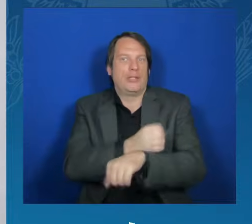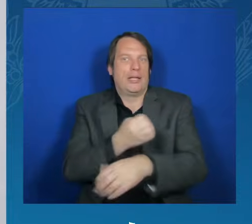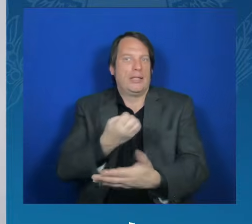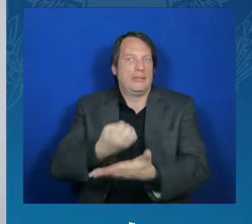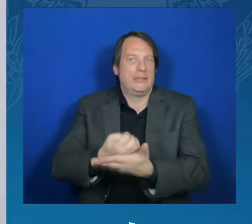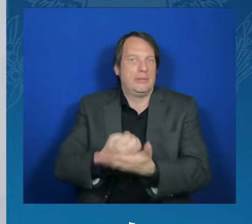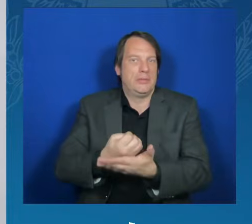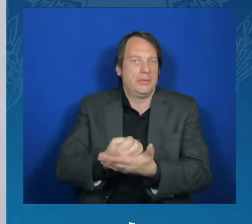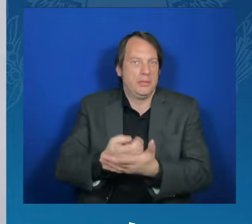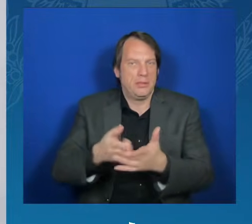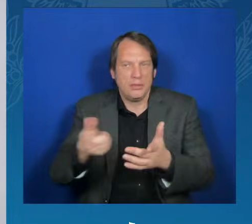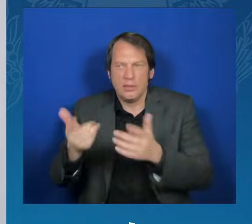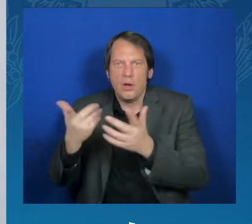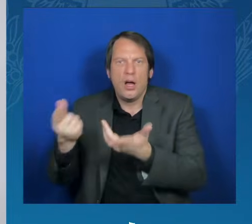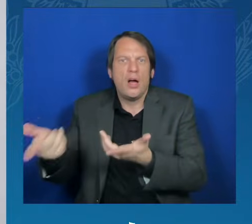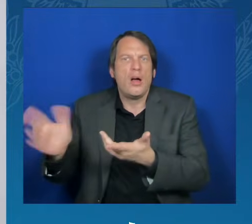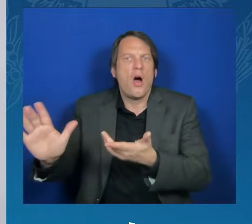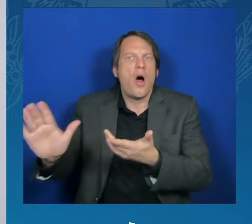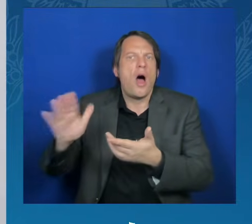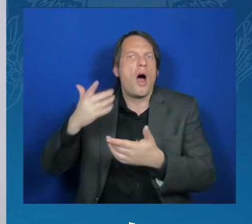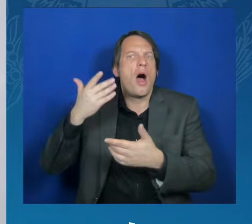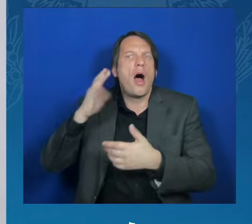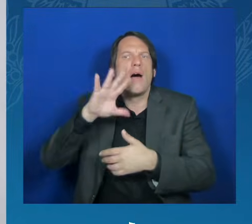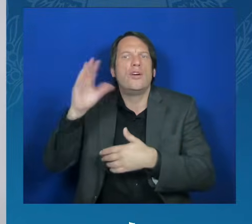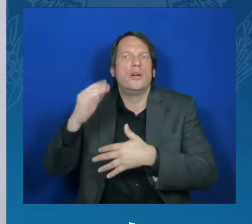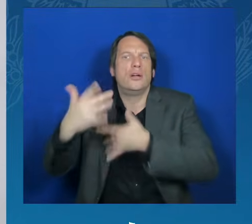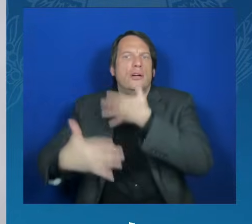in terms of how it thinks about the arts is profound.